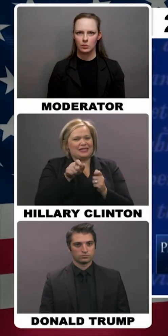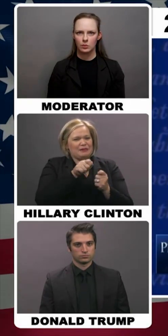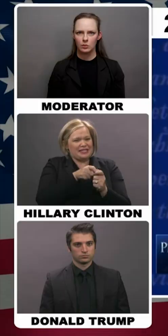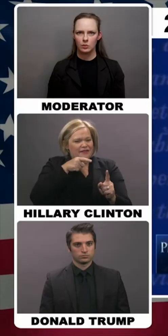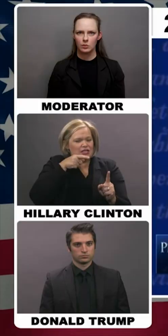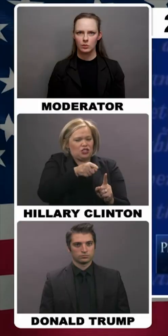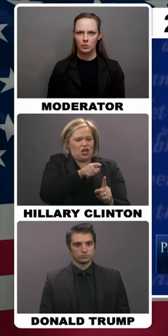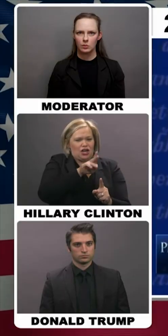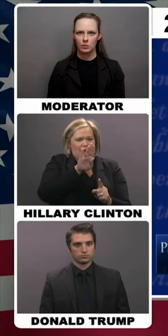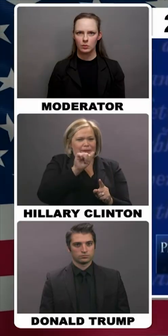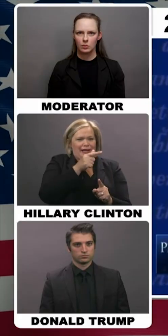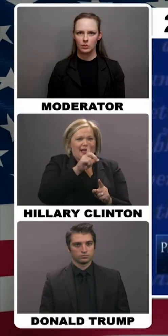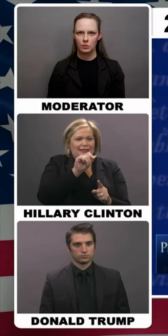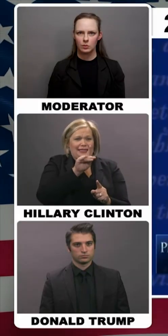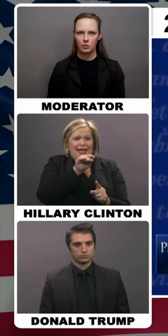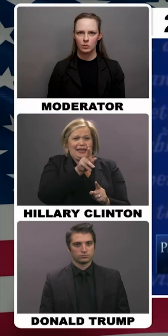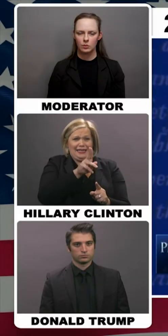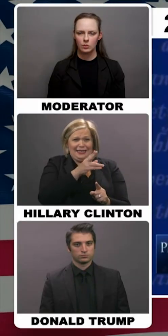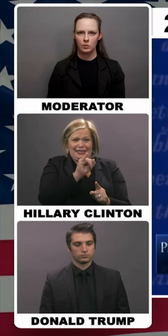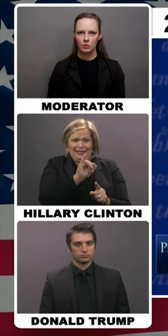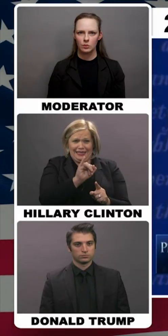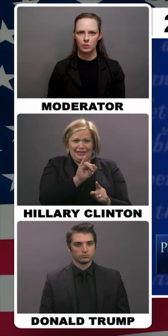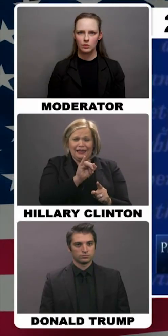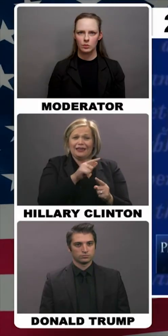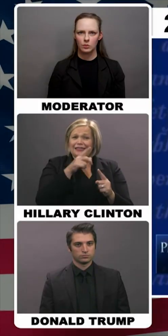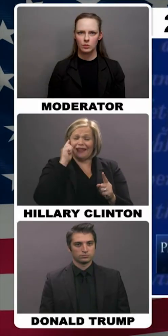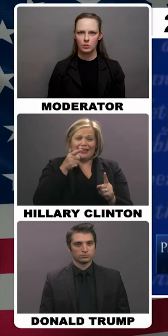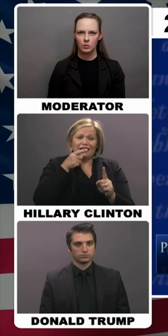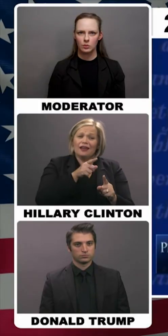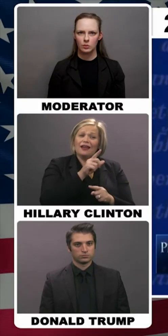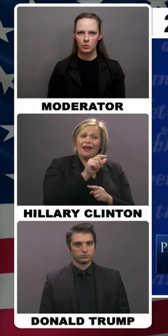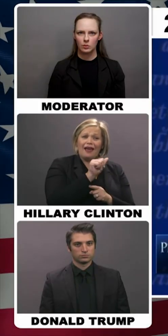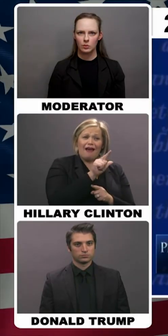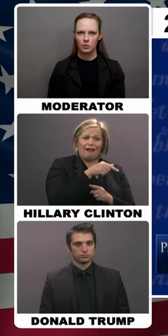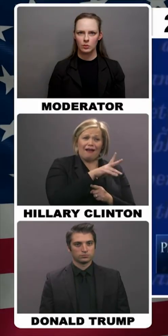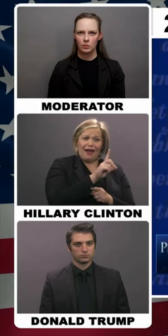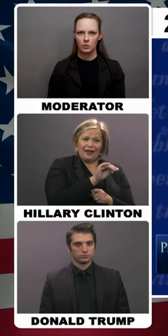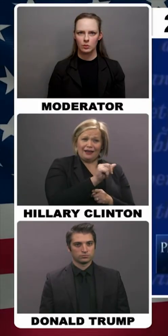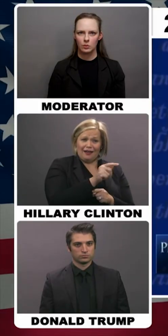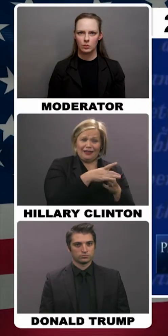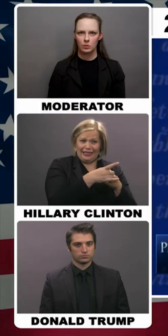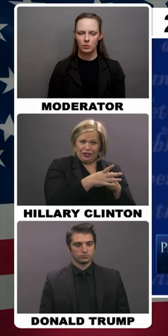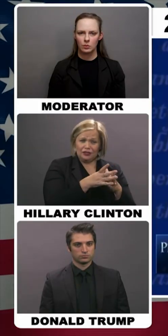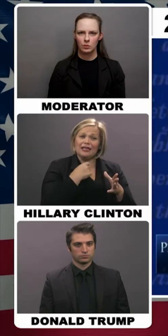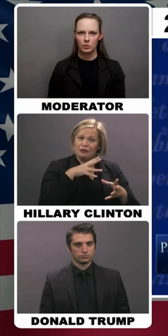because I think our targeting of Al-Qaeda leaders, and I was involved in a lot of those operations,